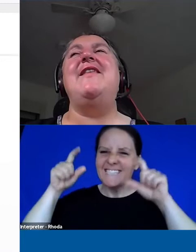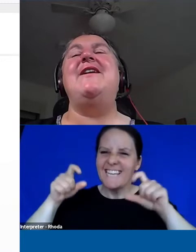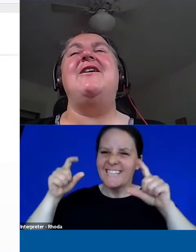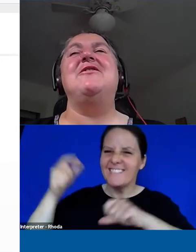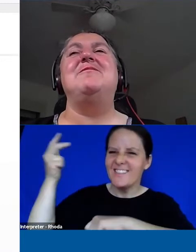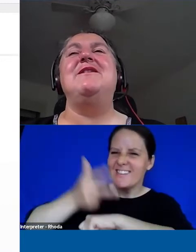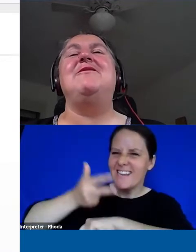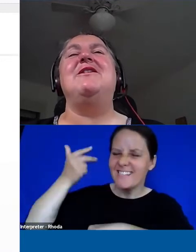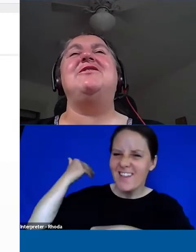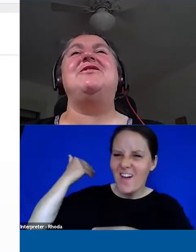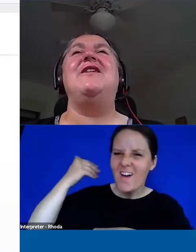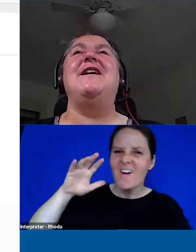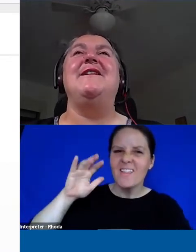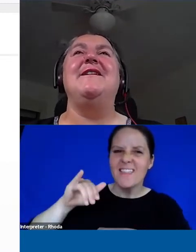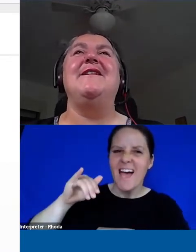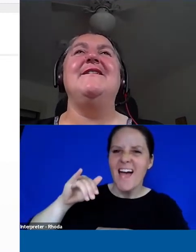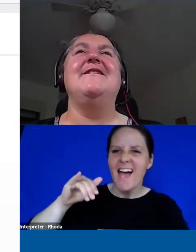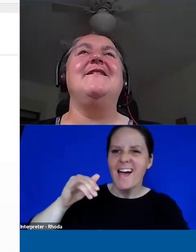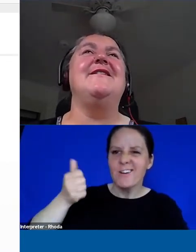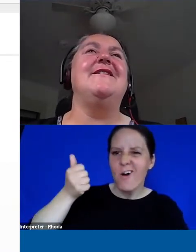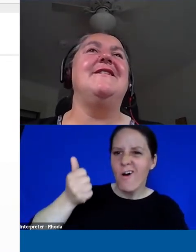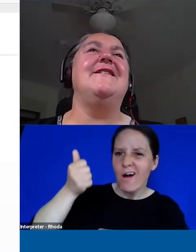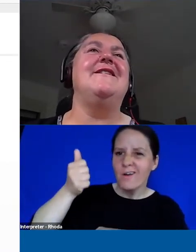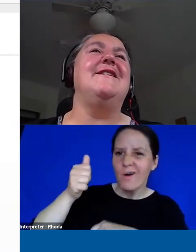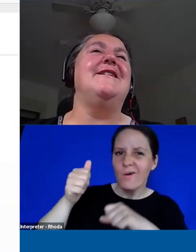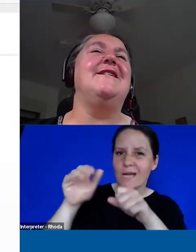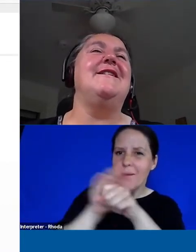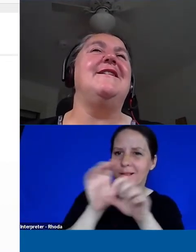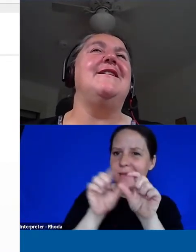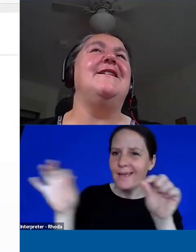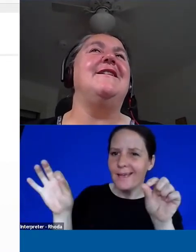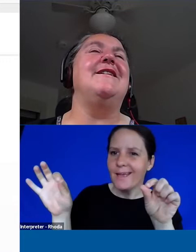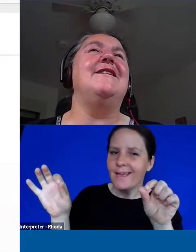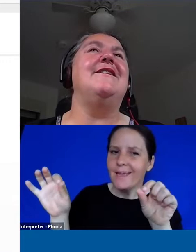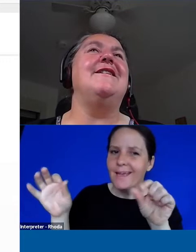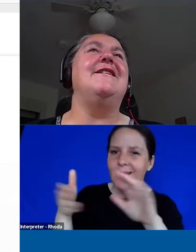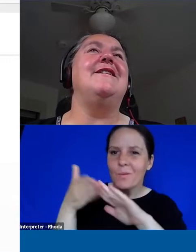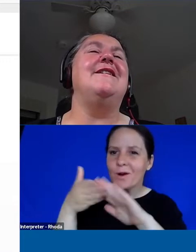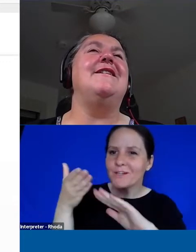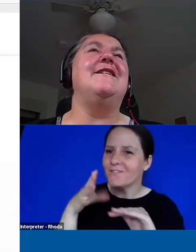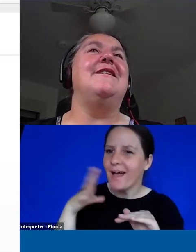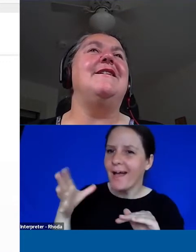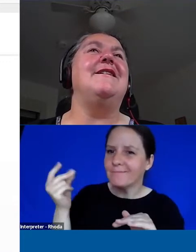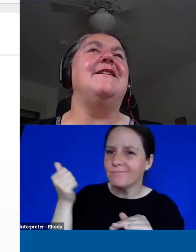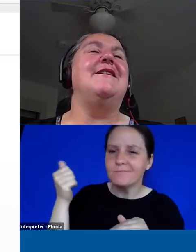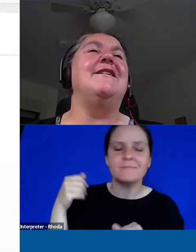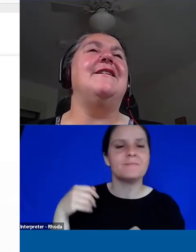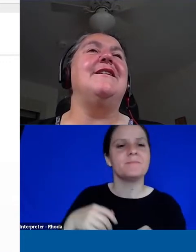and that auto complete worked just fine. [Screen Reader] Heading level two, low COVID 19 community level. CDC recommended steps you can take to protect yourself